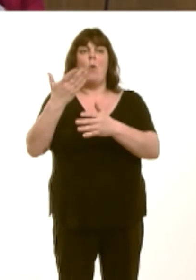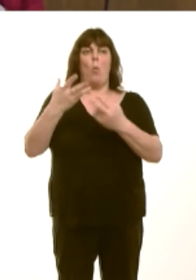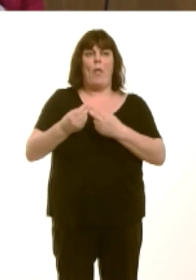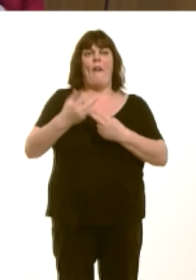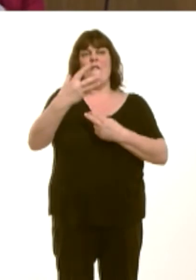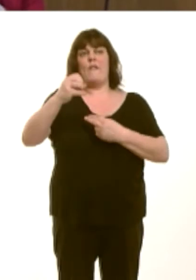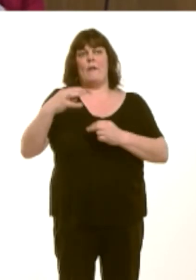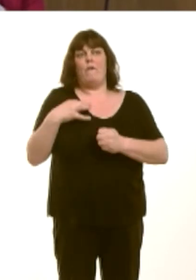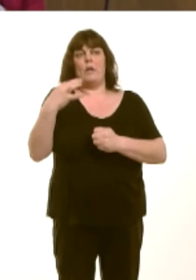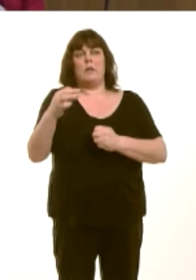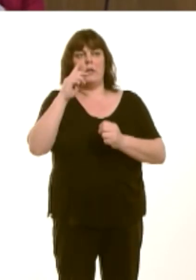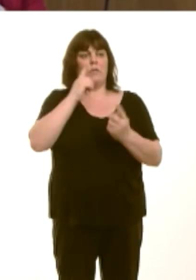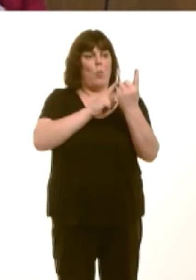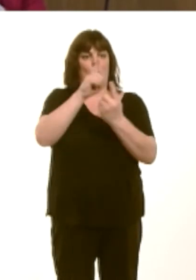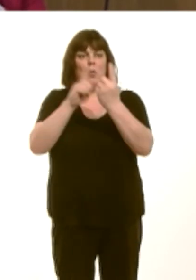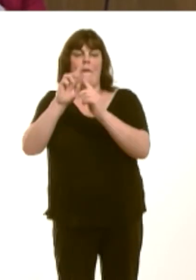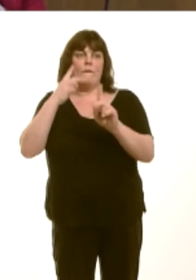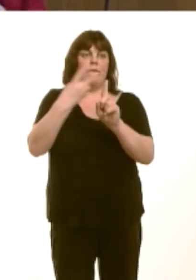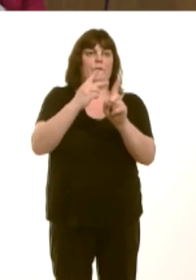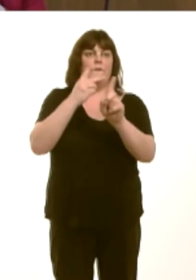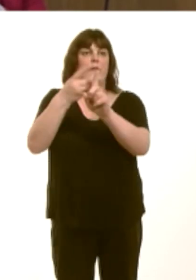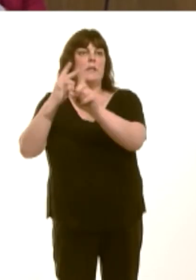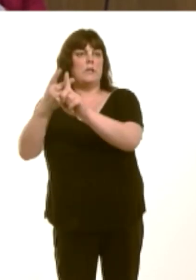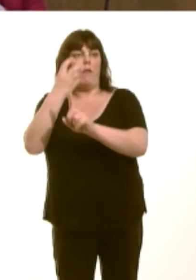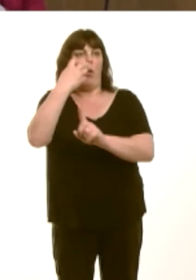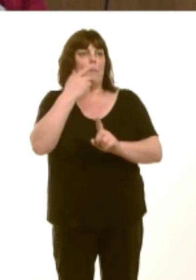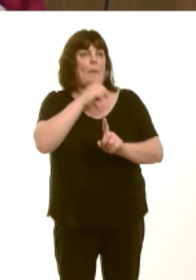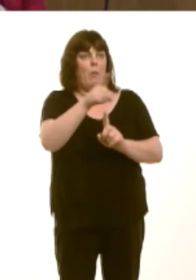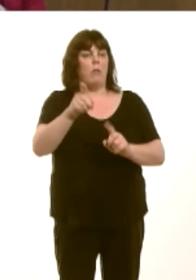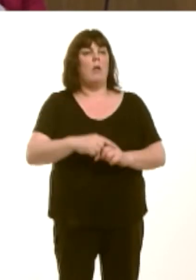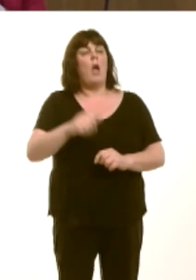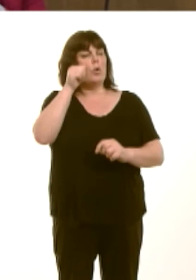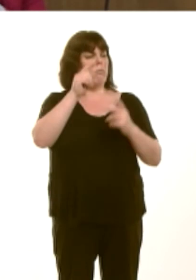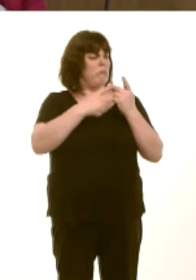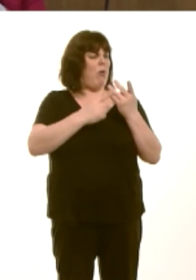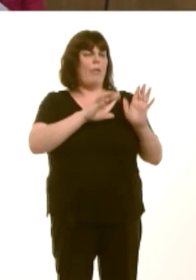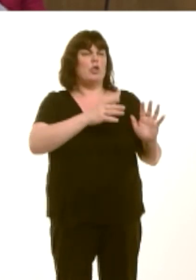visits with older people, and I know that they also have services elsewhere in Wales.